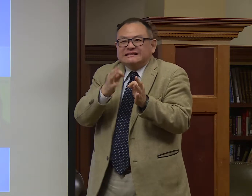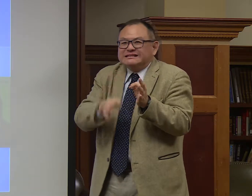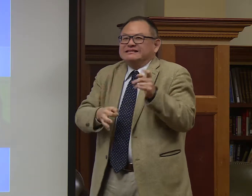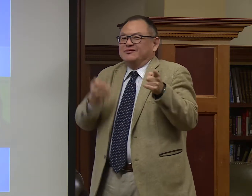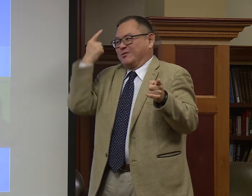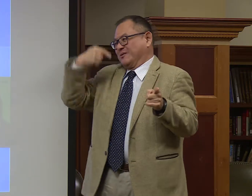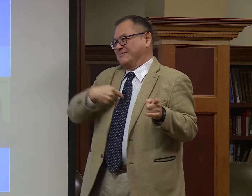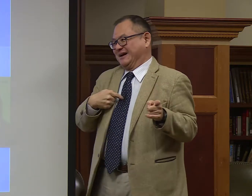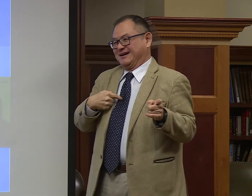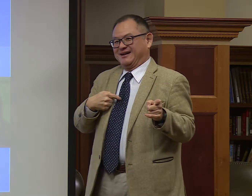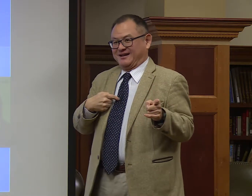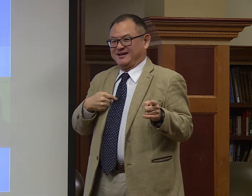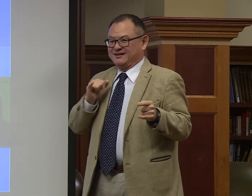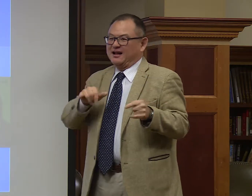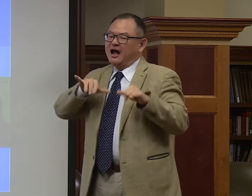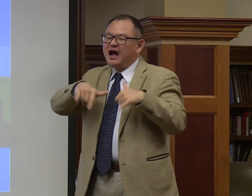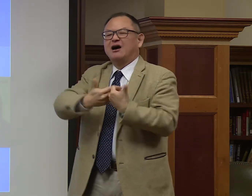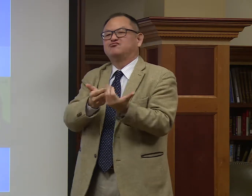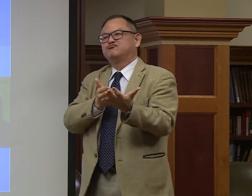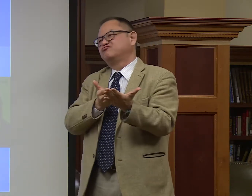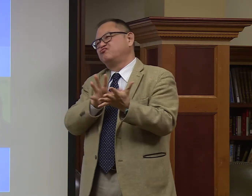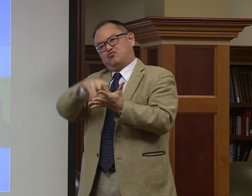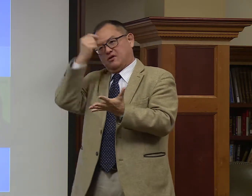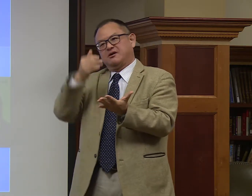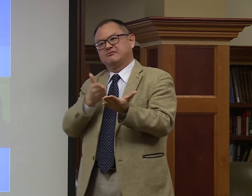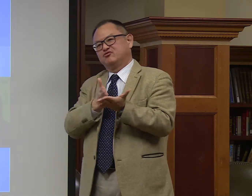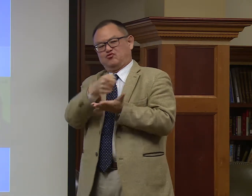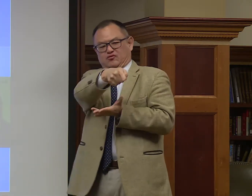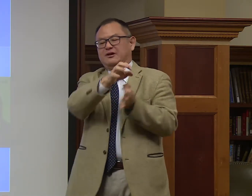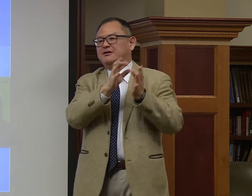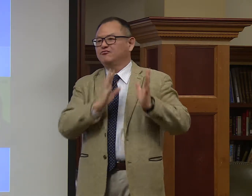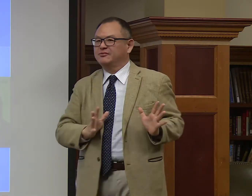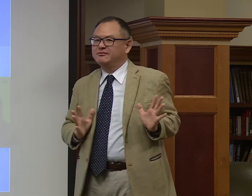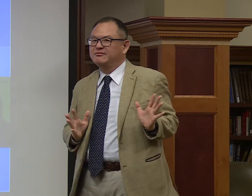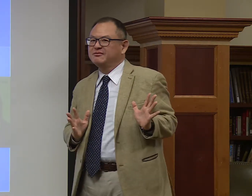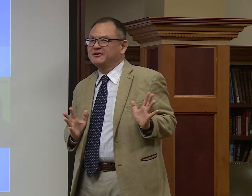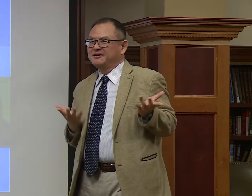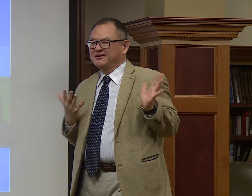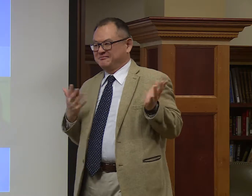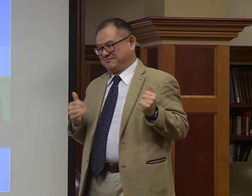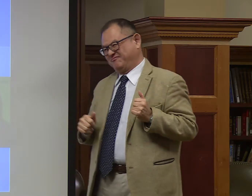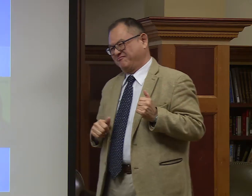or I would ask for the information for my friend to read ahead of time so they could interpret for me during the presentation.